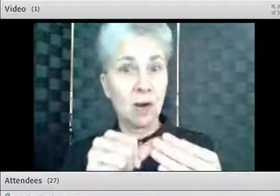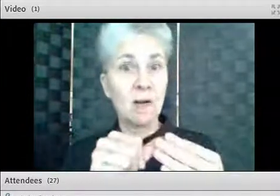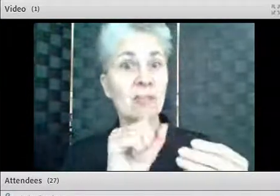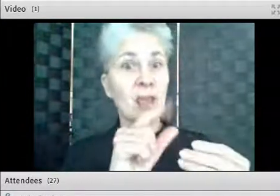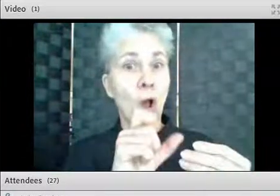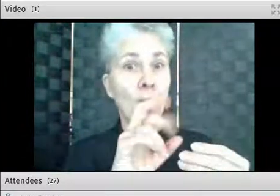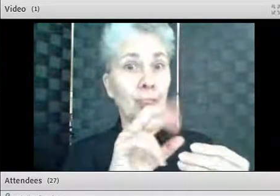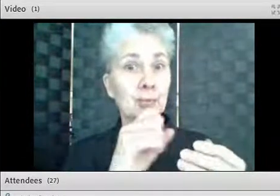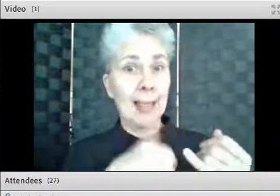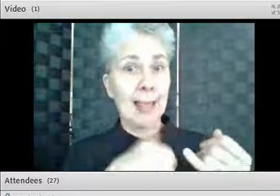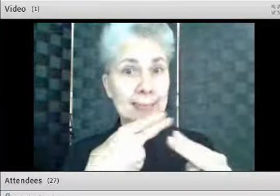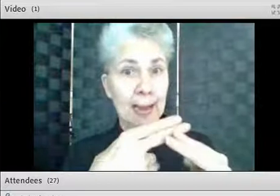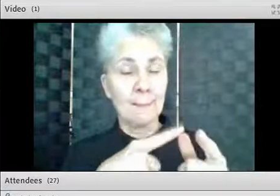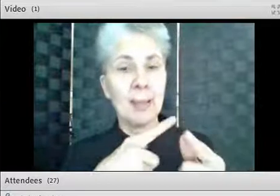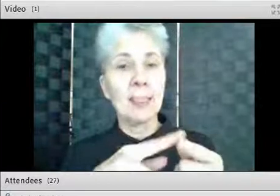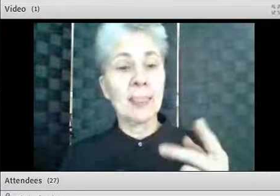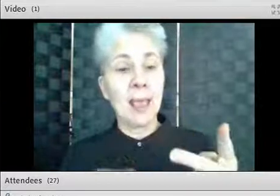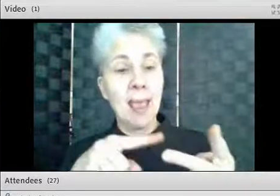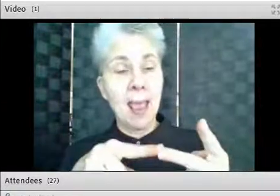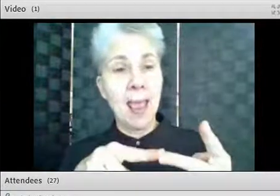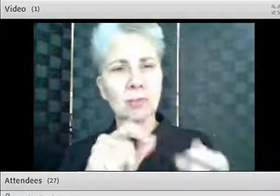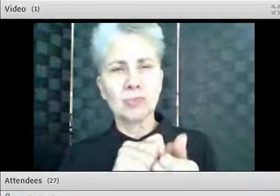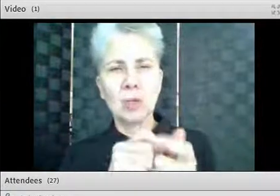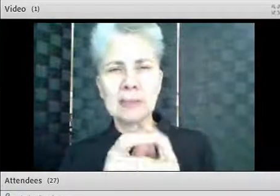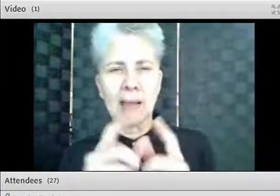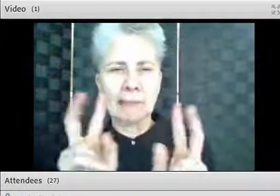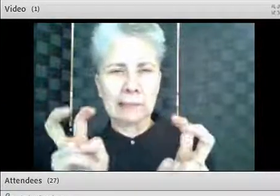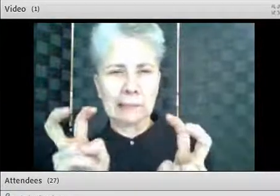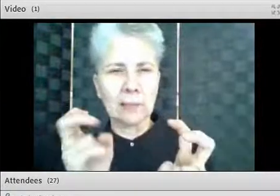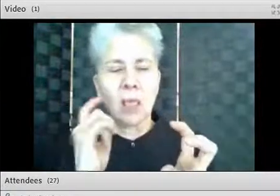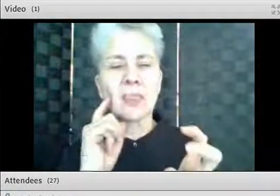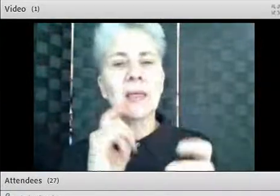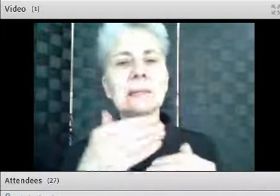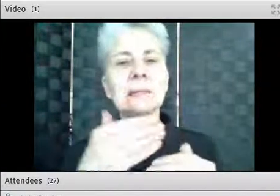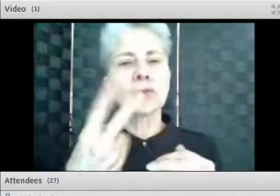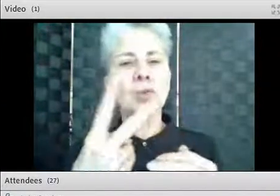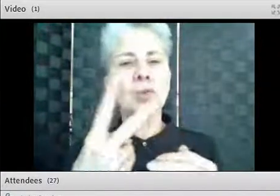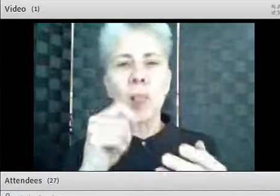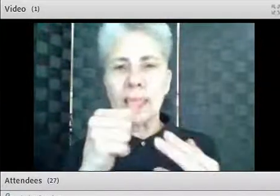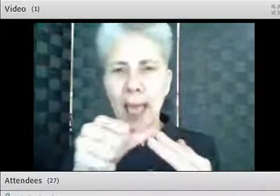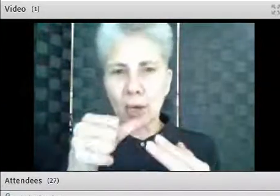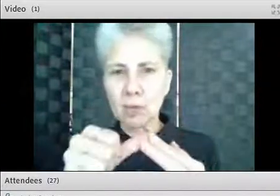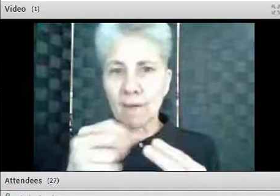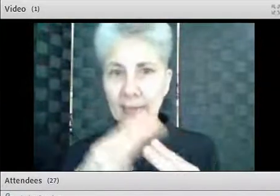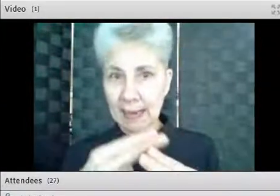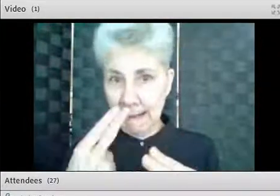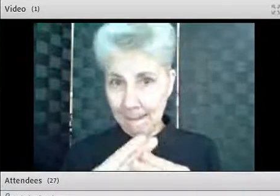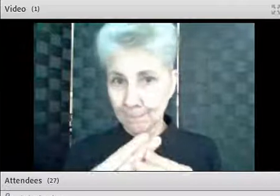and then we want to translate, if you will, the next two letters of the name using the Cutter table,